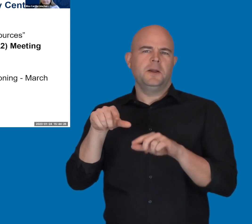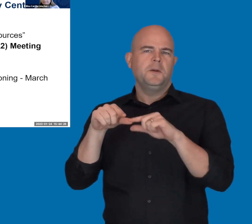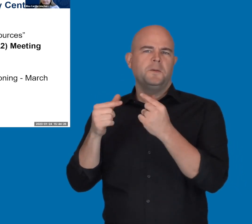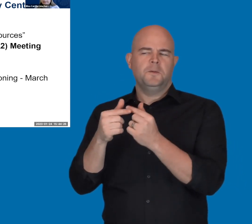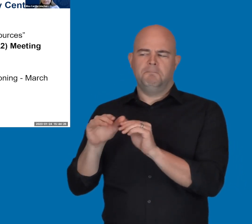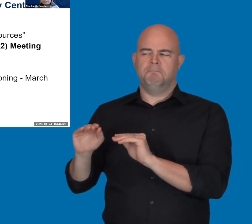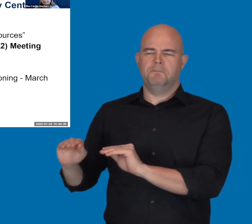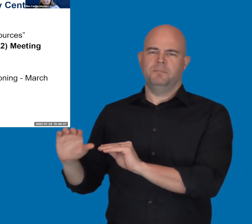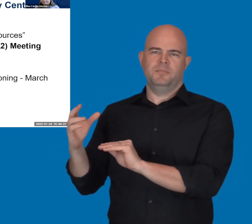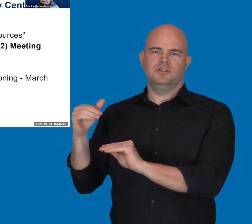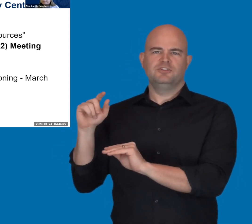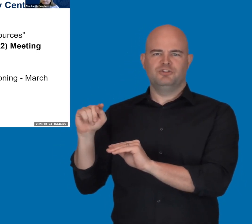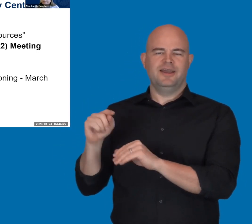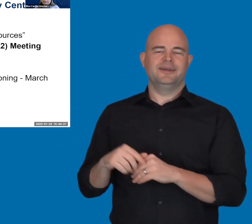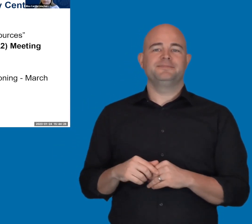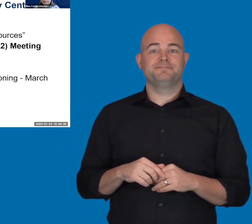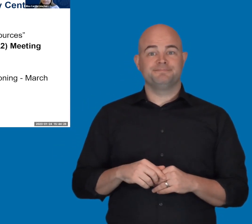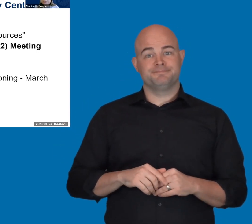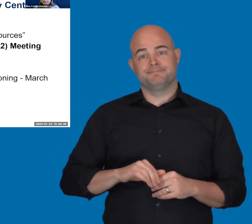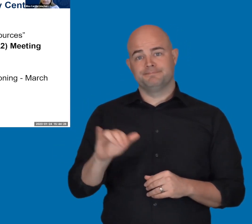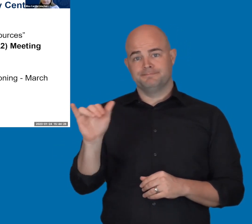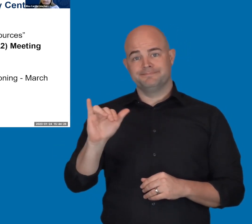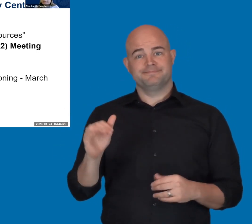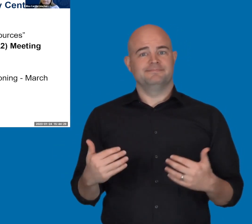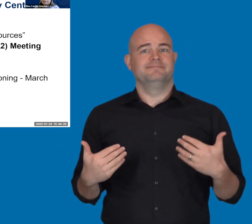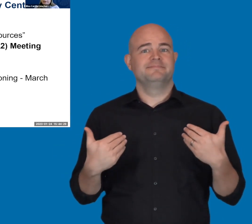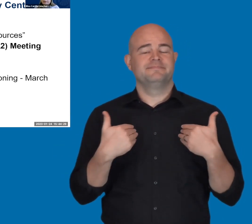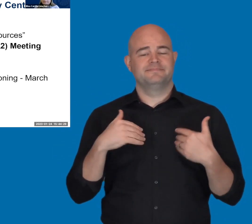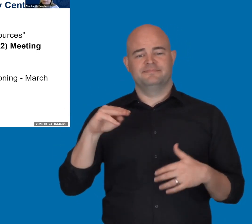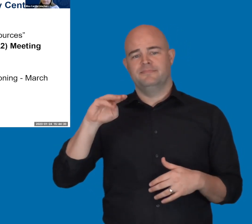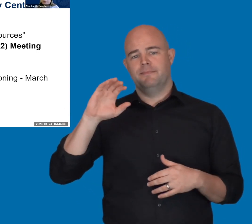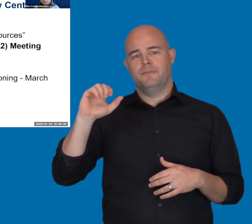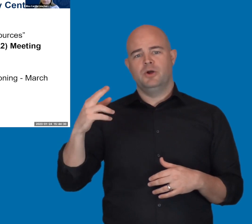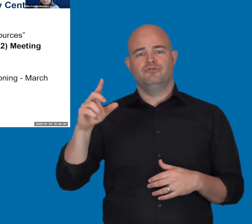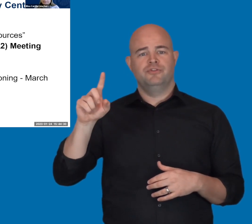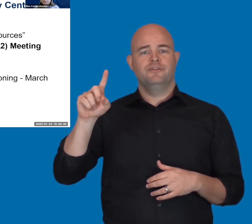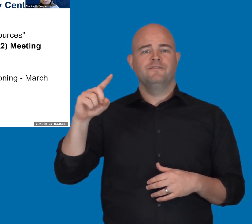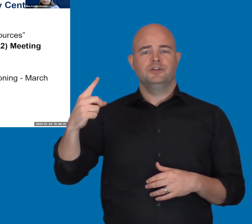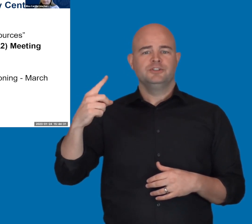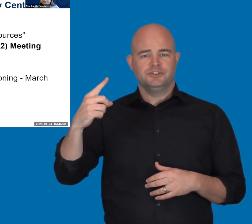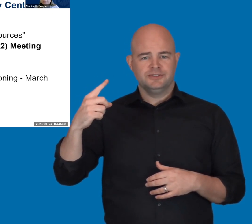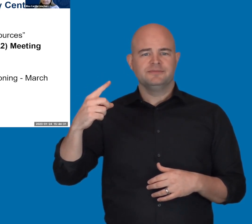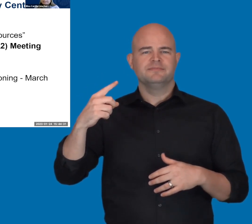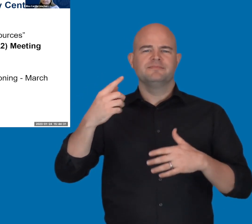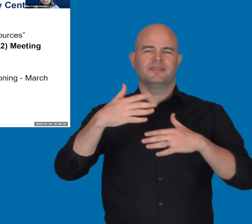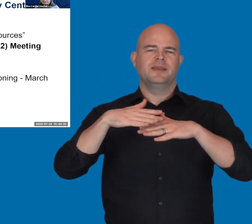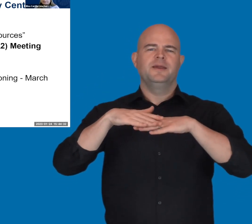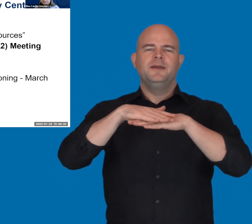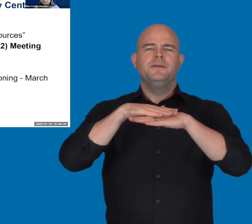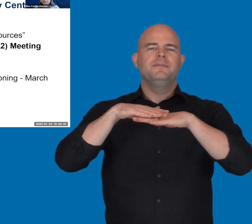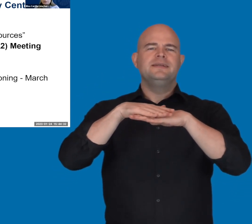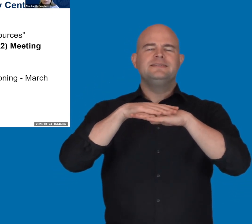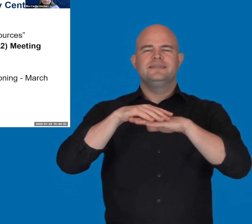let's the student know what is required because sometimes they assume that there isn't going to be any book material and they don't contact us